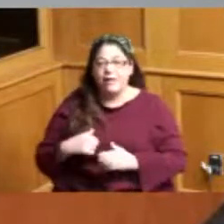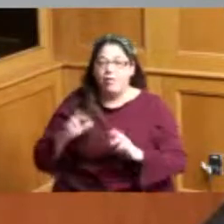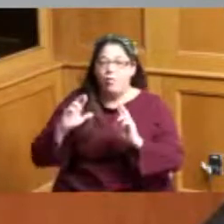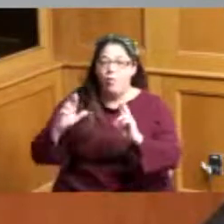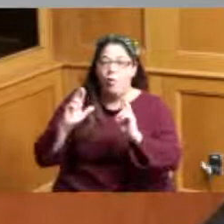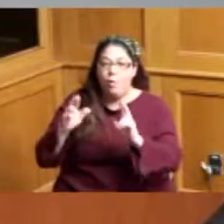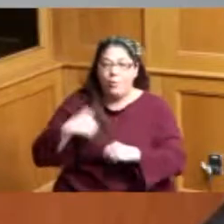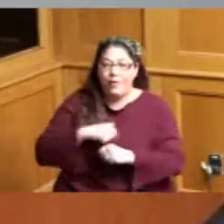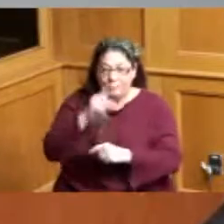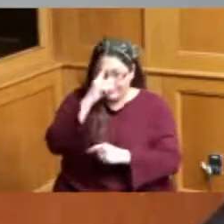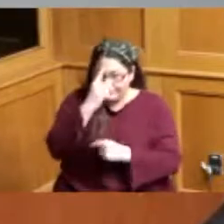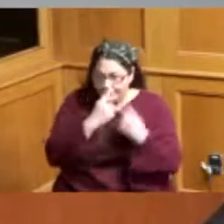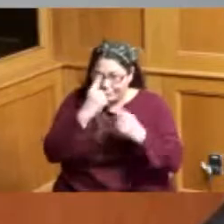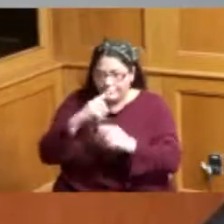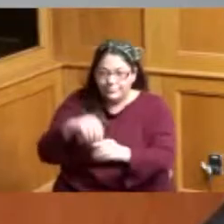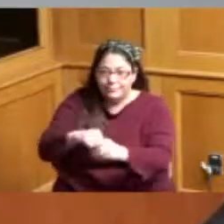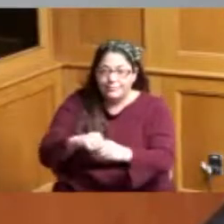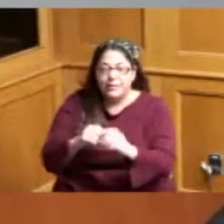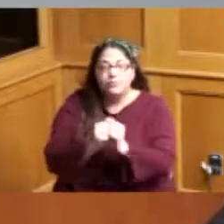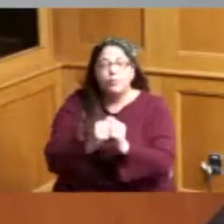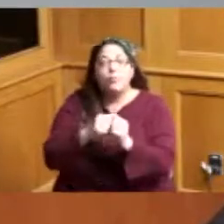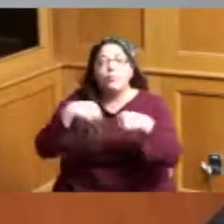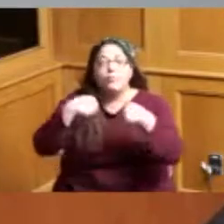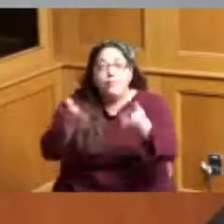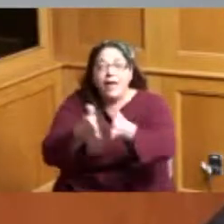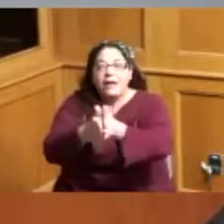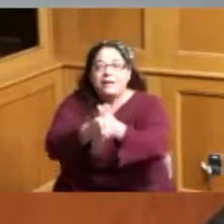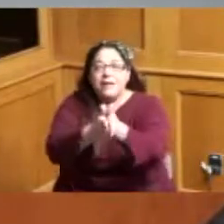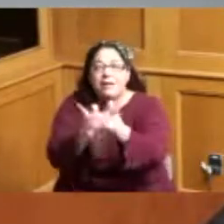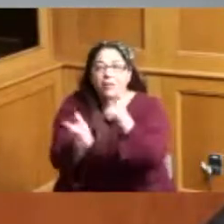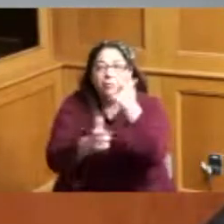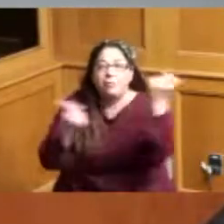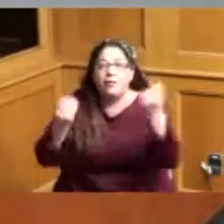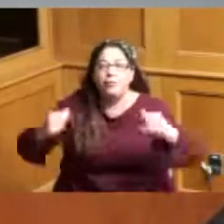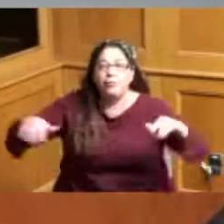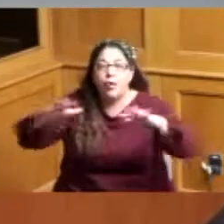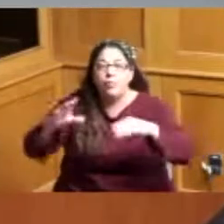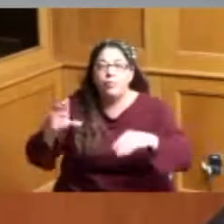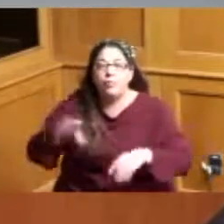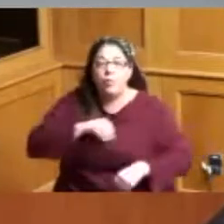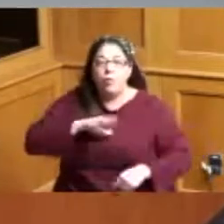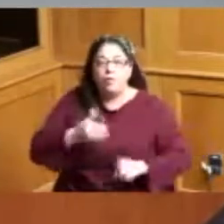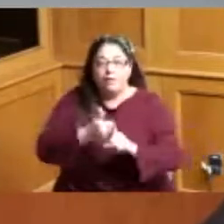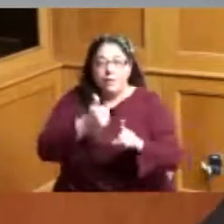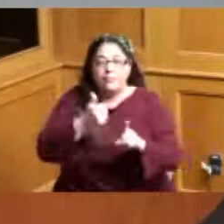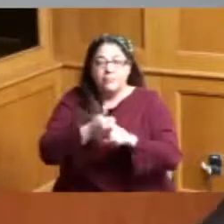incorporated here as an incentive for a large property owner who you know under this scenario